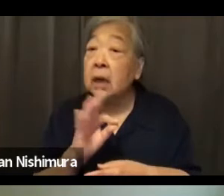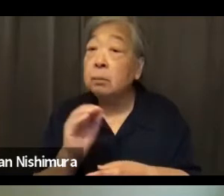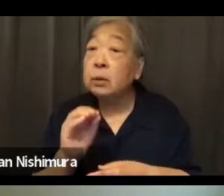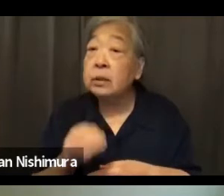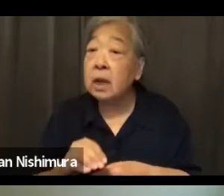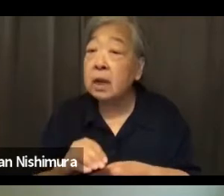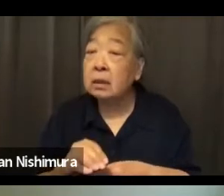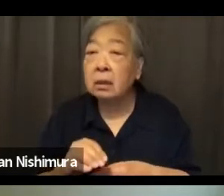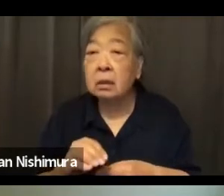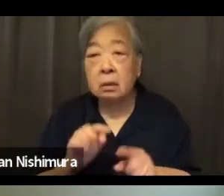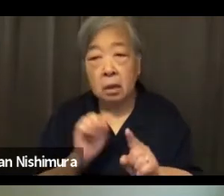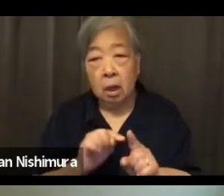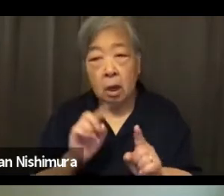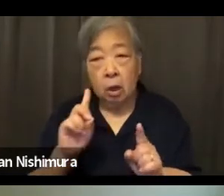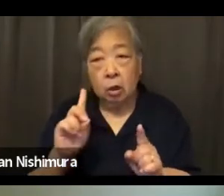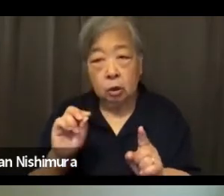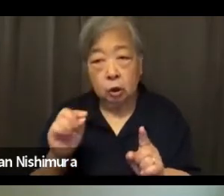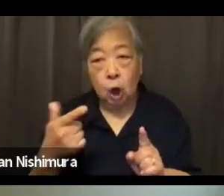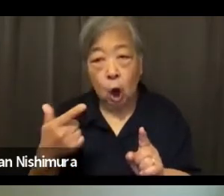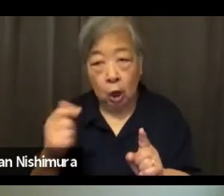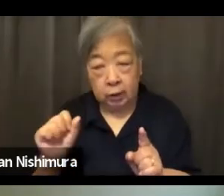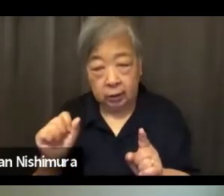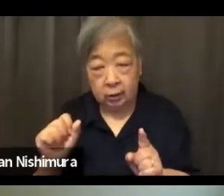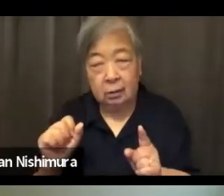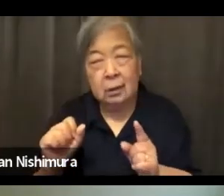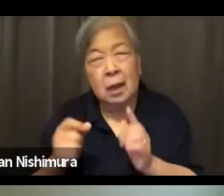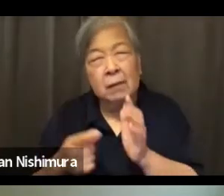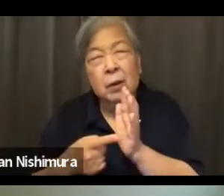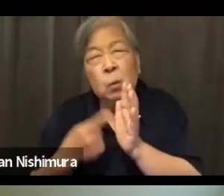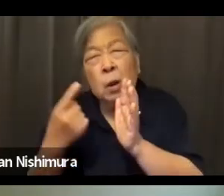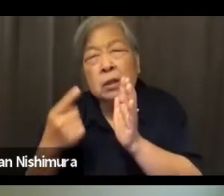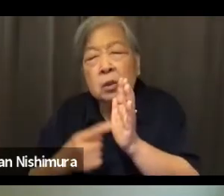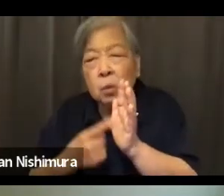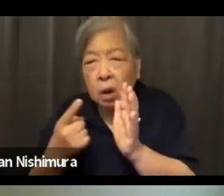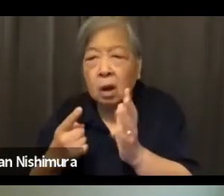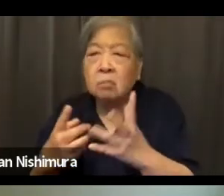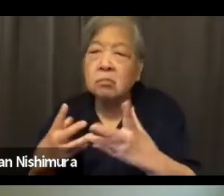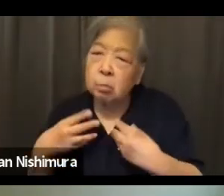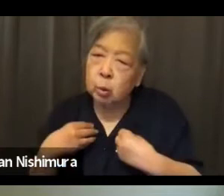There have been rare instances where miniature horses have been approved as service animals,